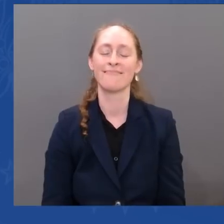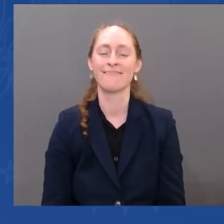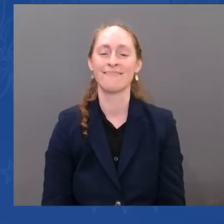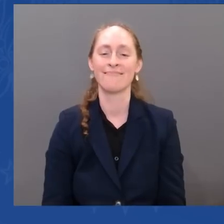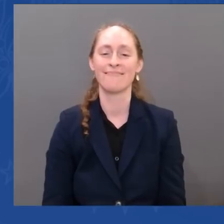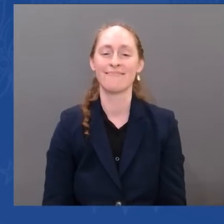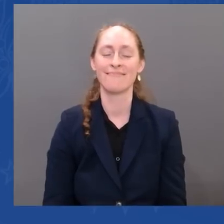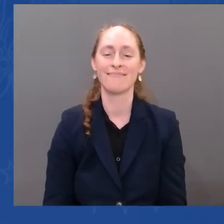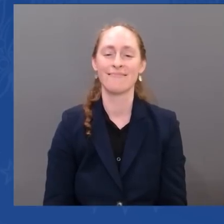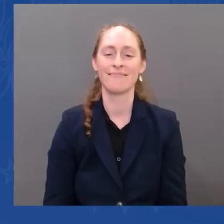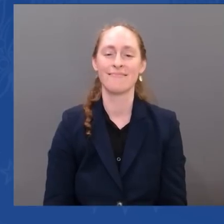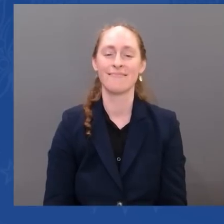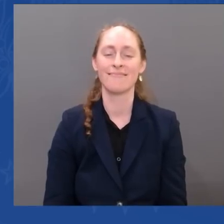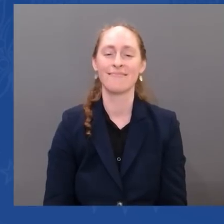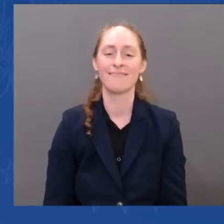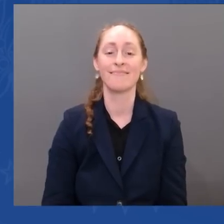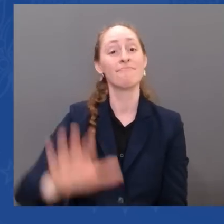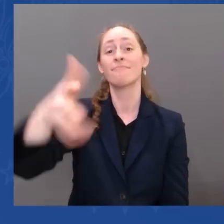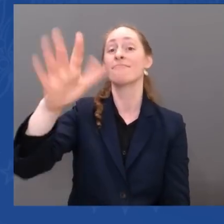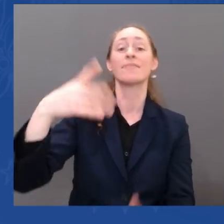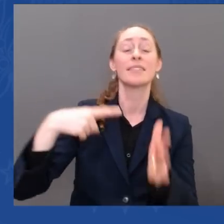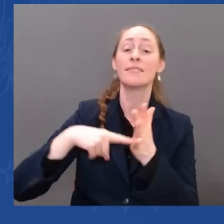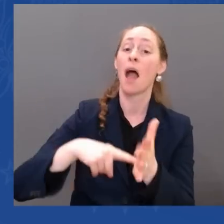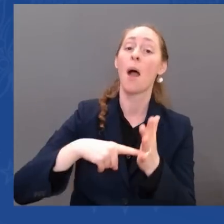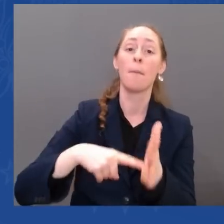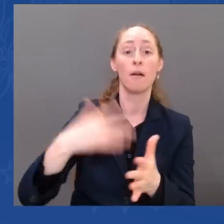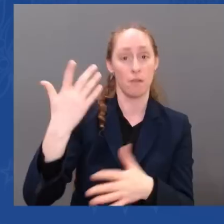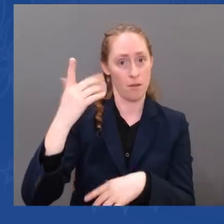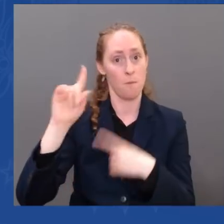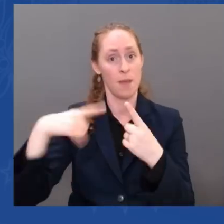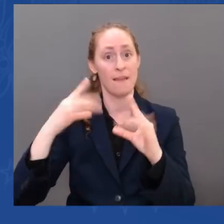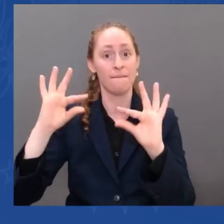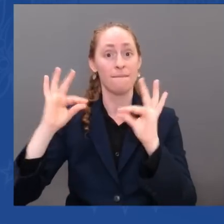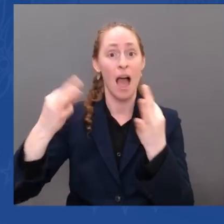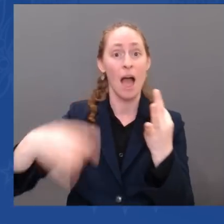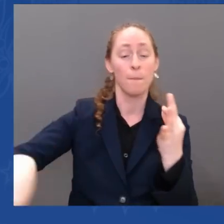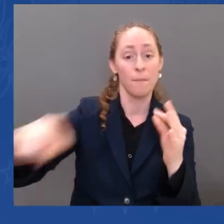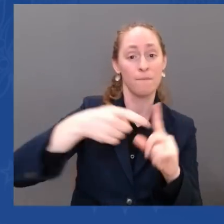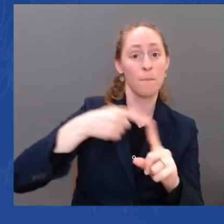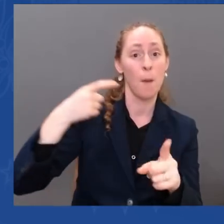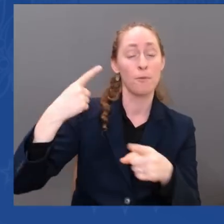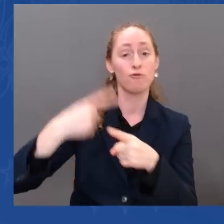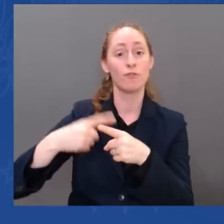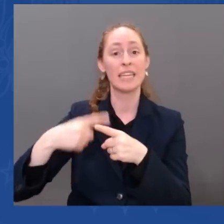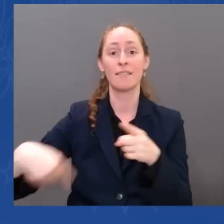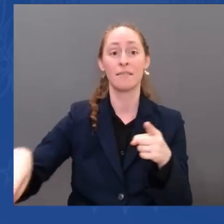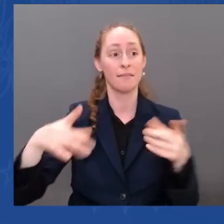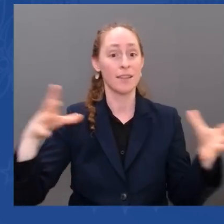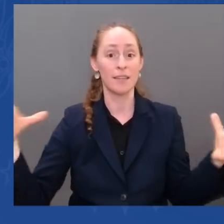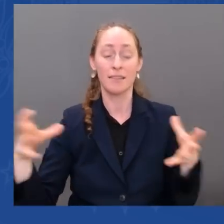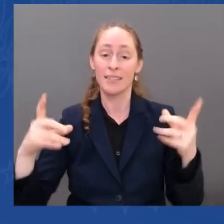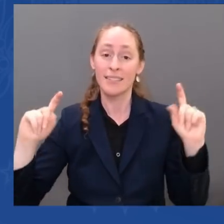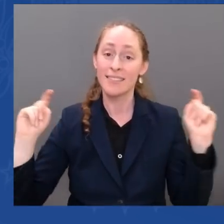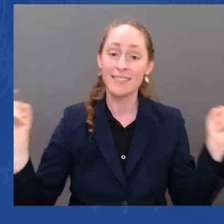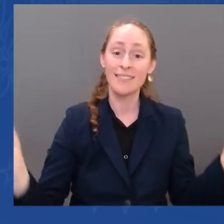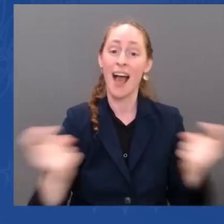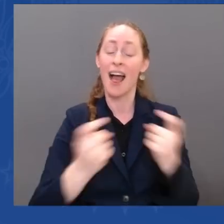the reconstitution and re-consecration of the Saint Nicholas Greek Orthodox Church and National Shrine last November in Manhattan.